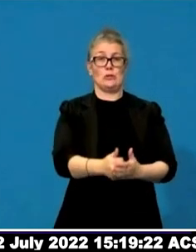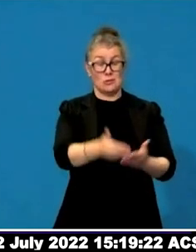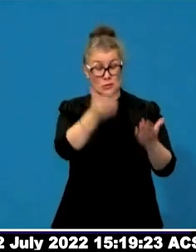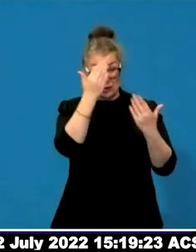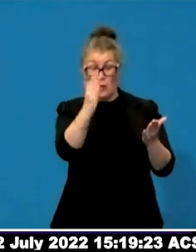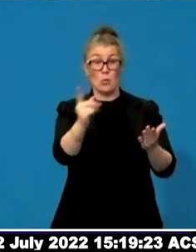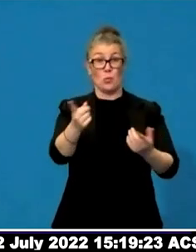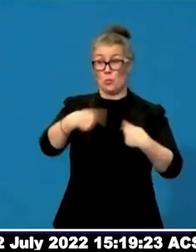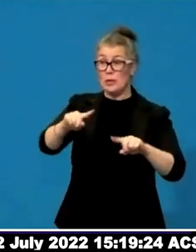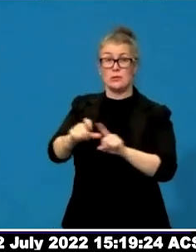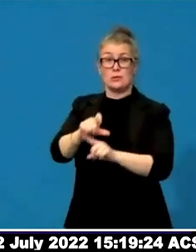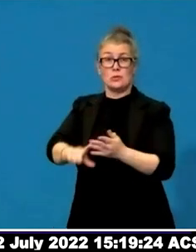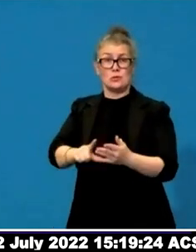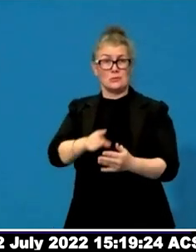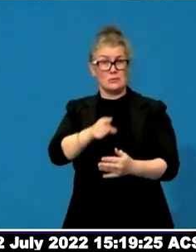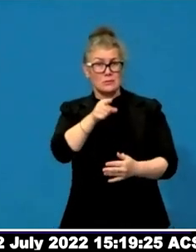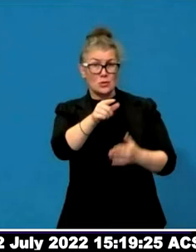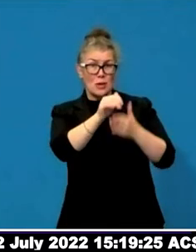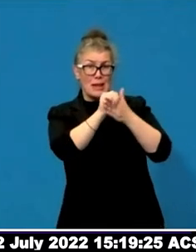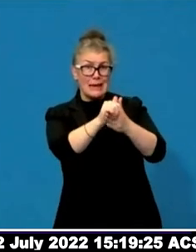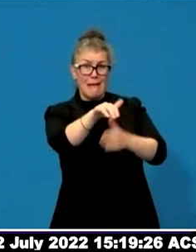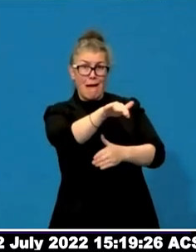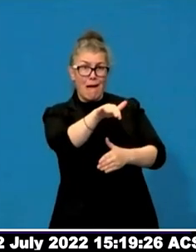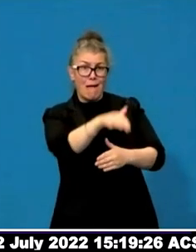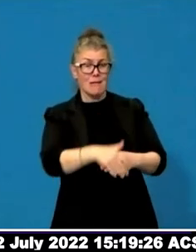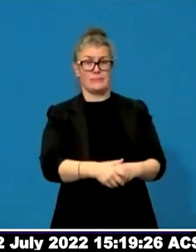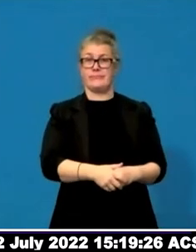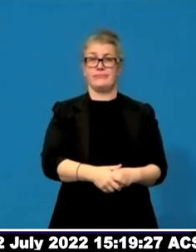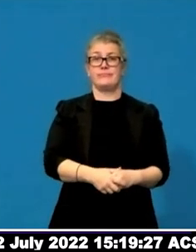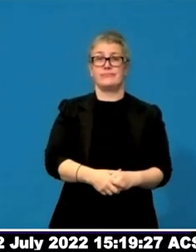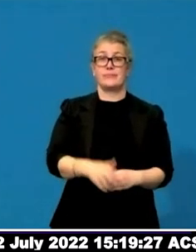and yet you're one of the leaders in this space. And so I never went back.